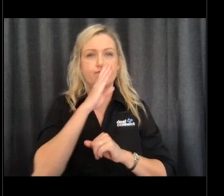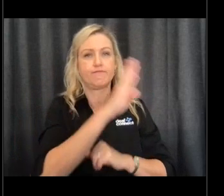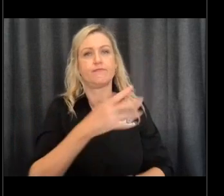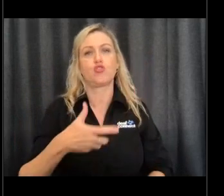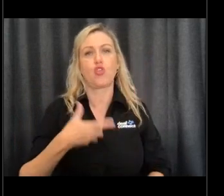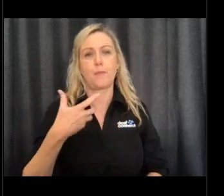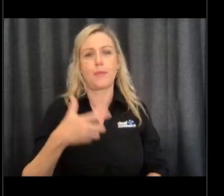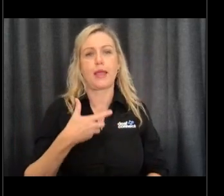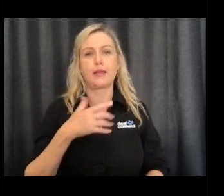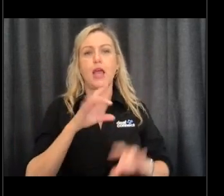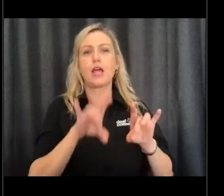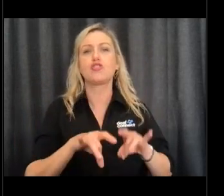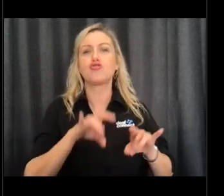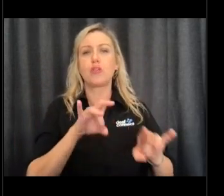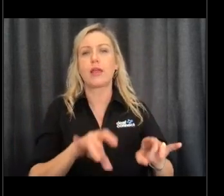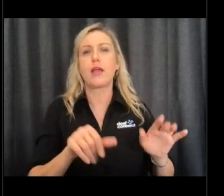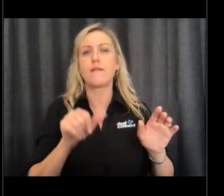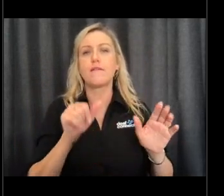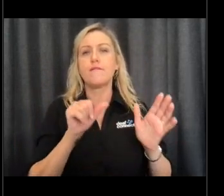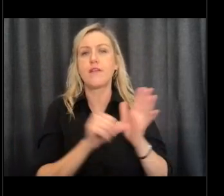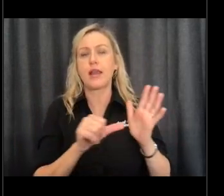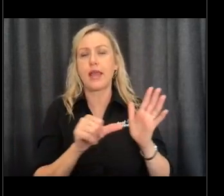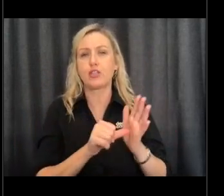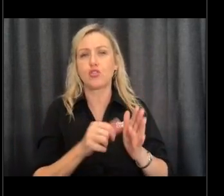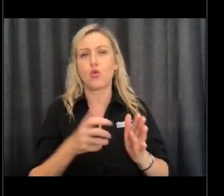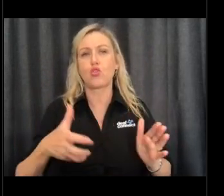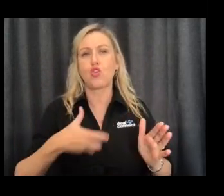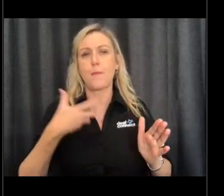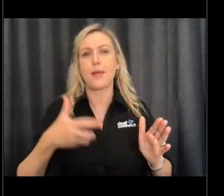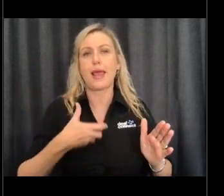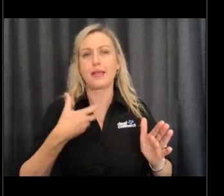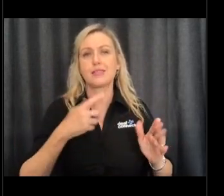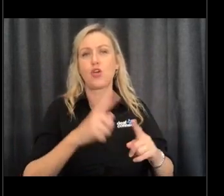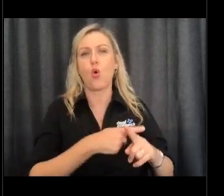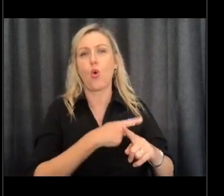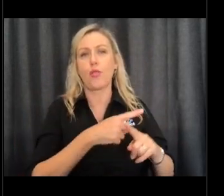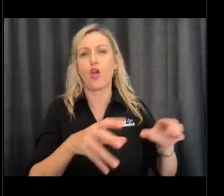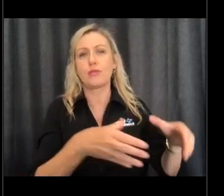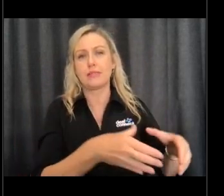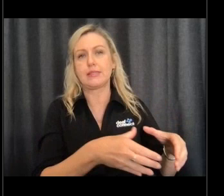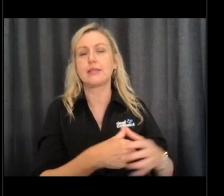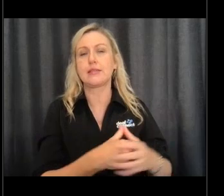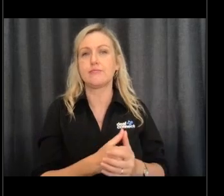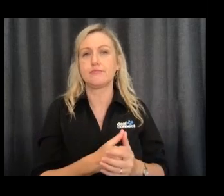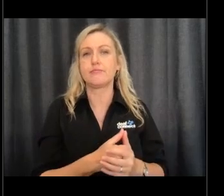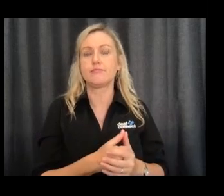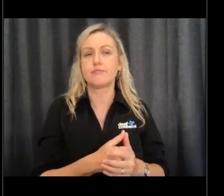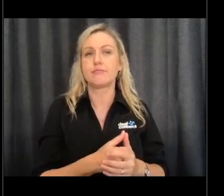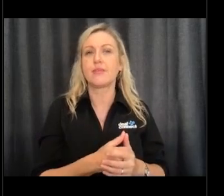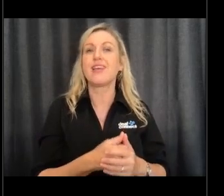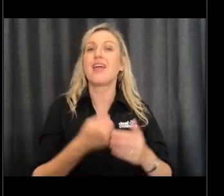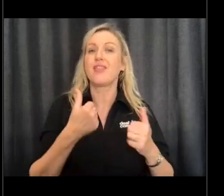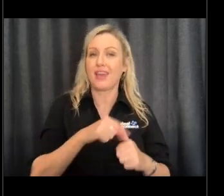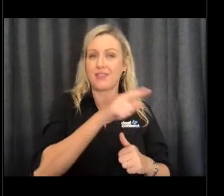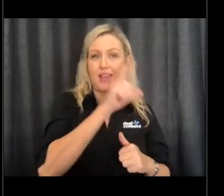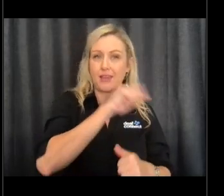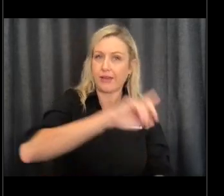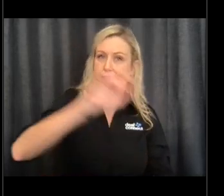authority because there is an expectation the complaint will be progressed as quickly as it can.